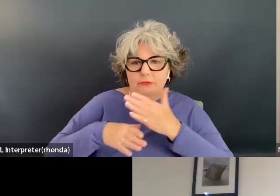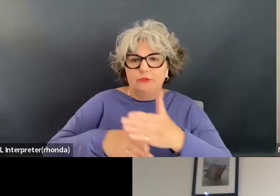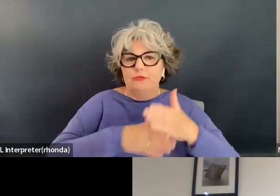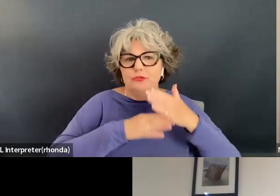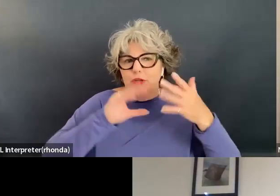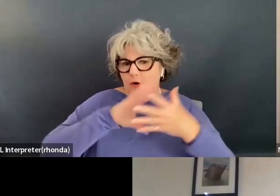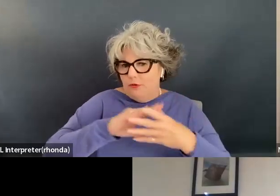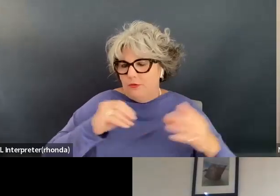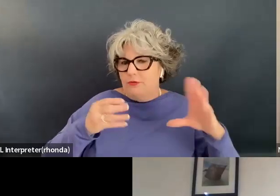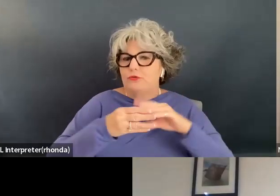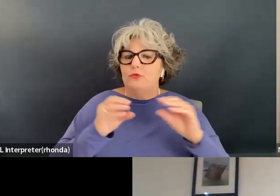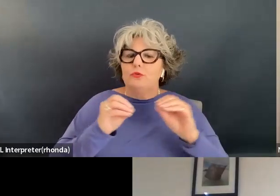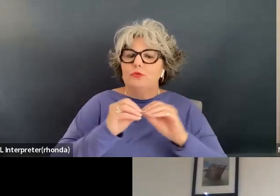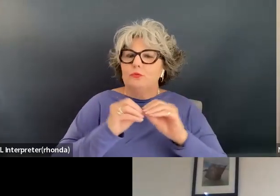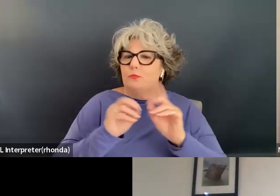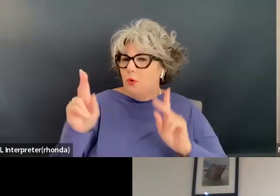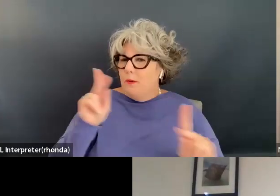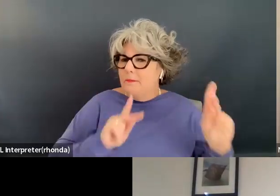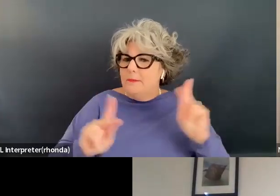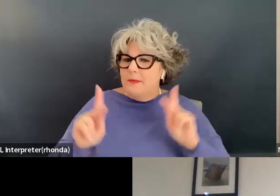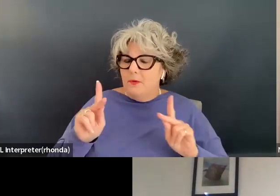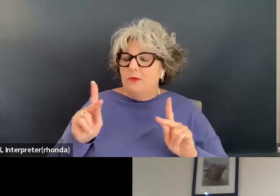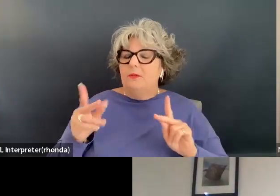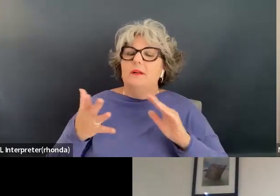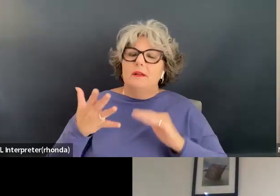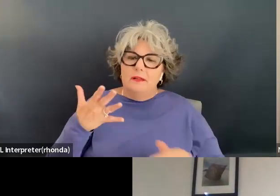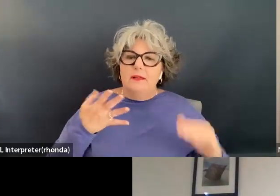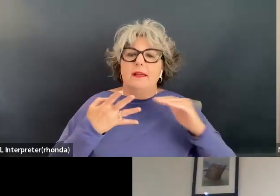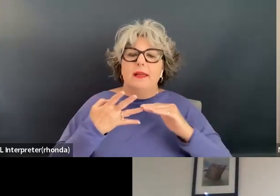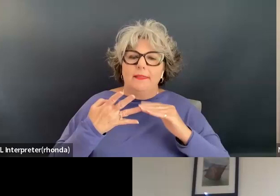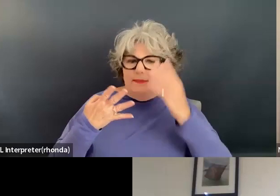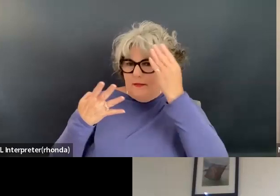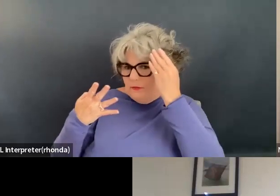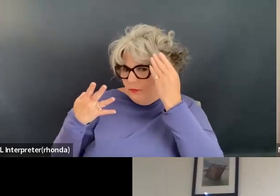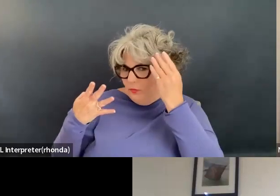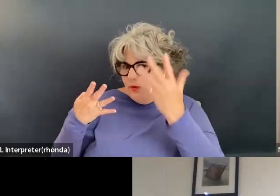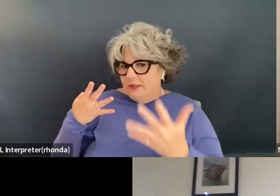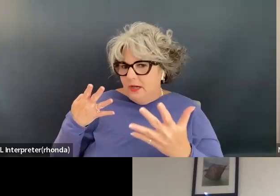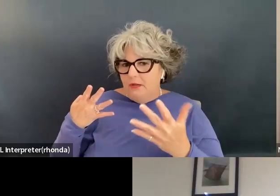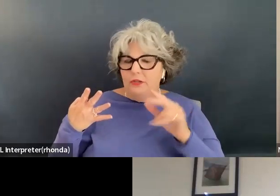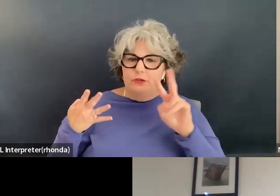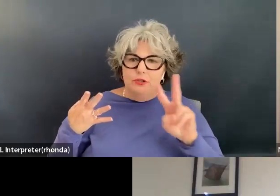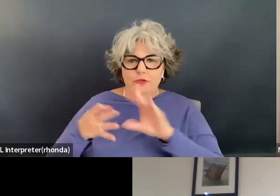to like wider audience." So the next step, we shared it with two of our closest friends,